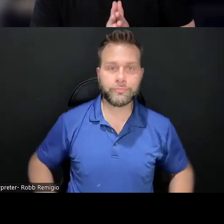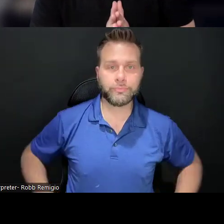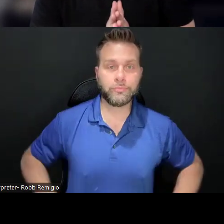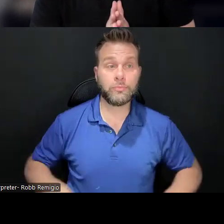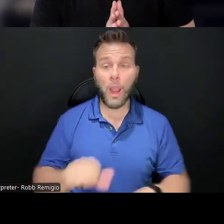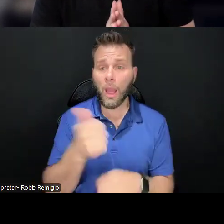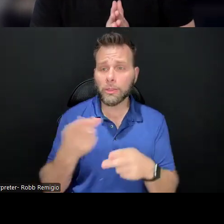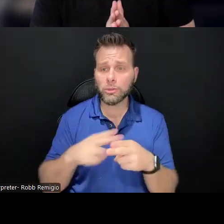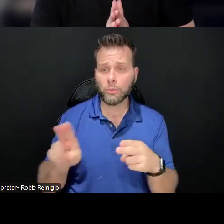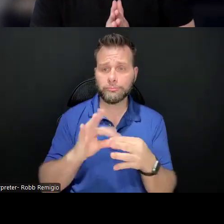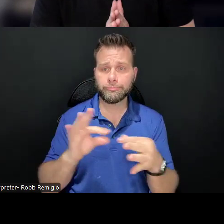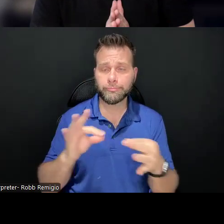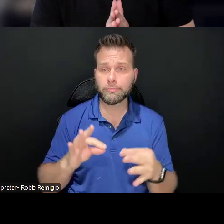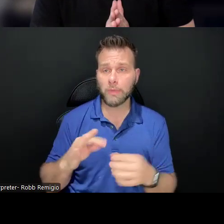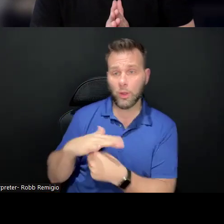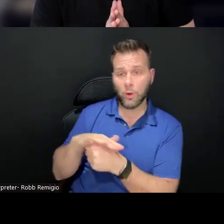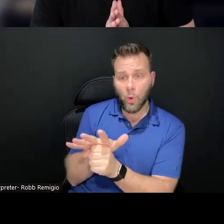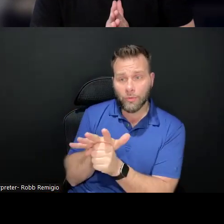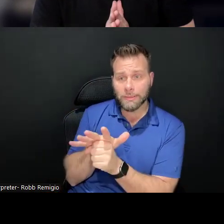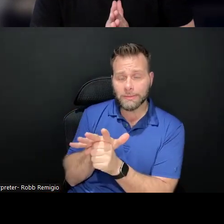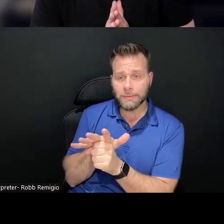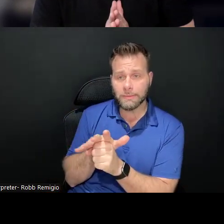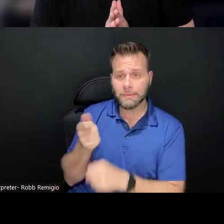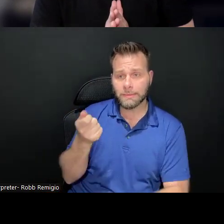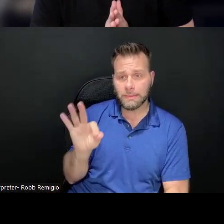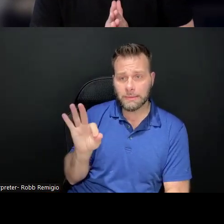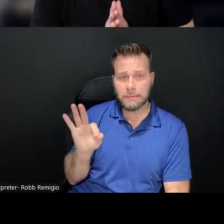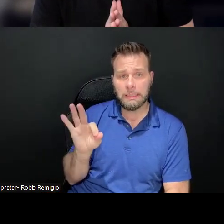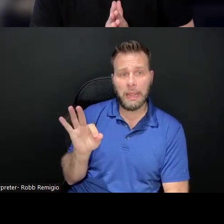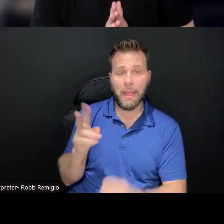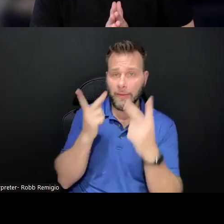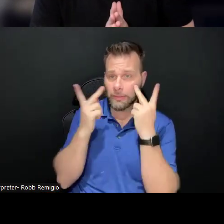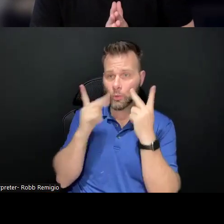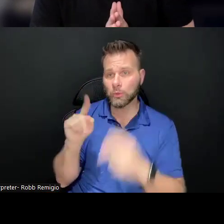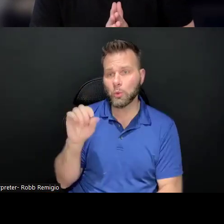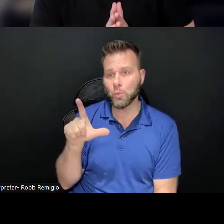speak about very briefly is our COVID-19 visual tool. That is something that is a